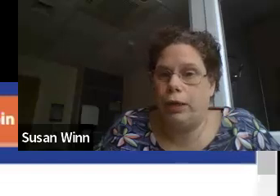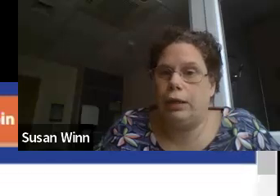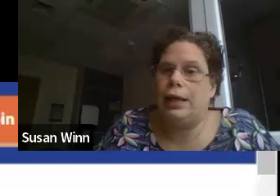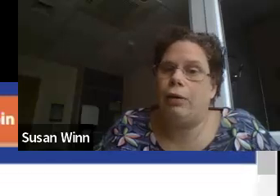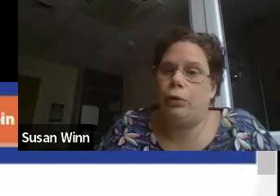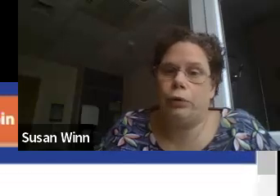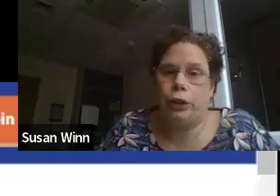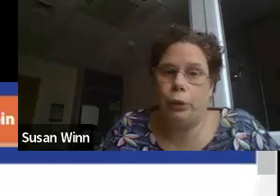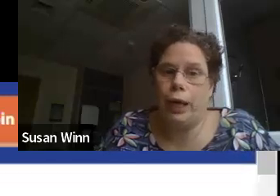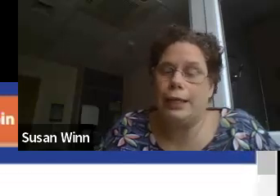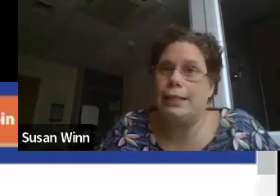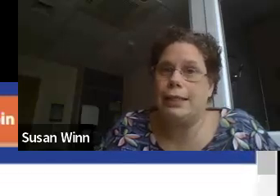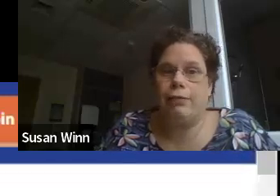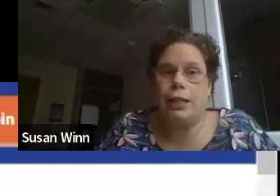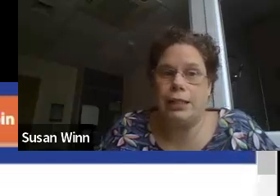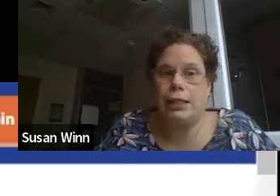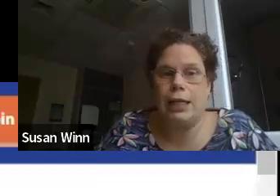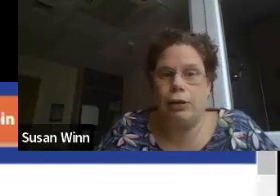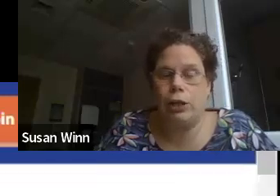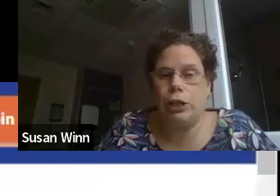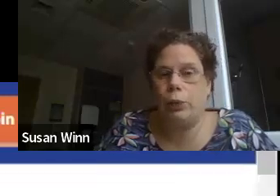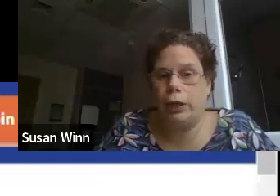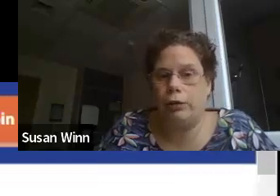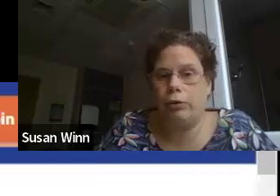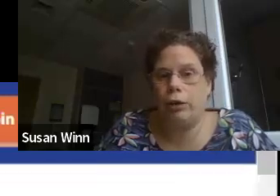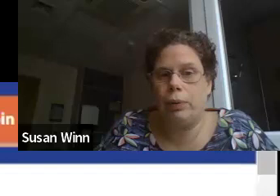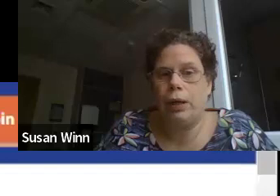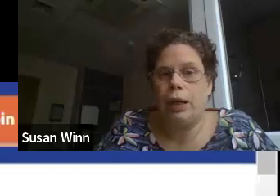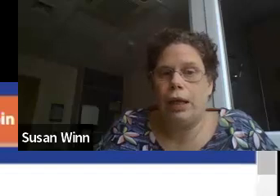the now called the UK Assisted Listening Technology Working Group.